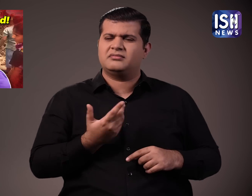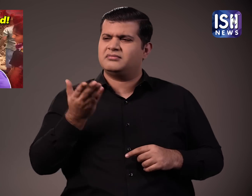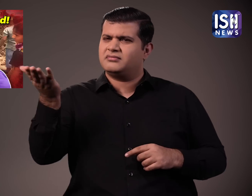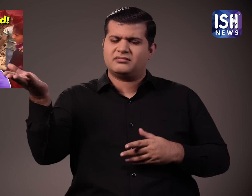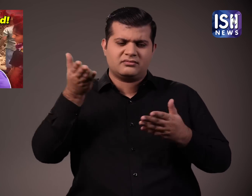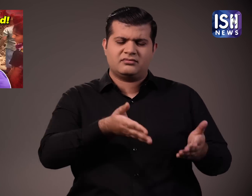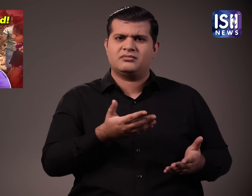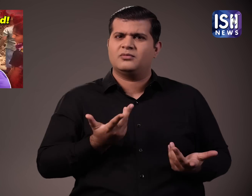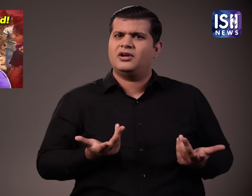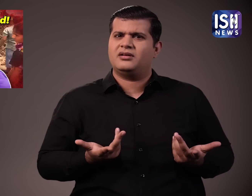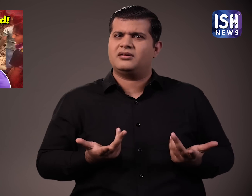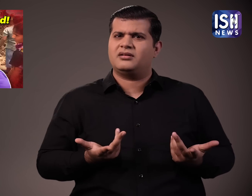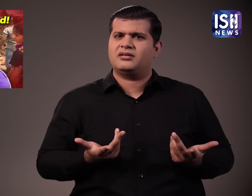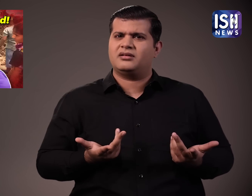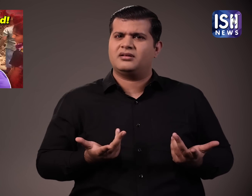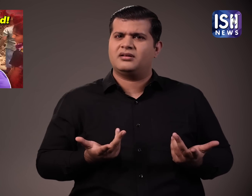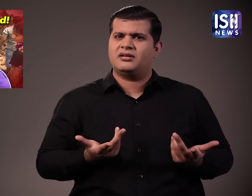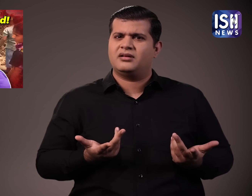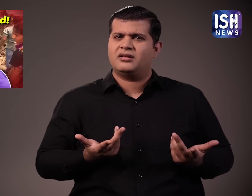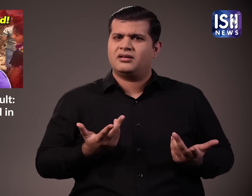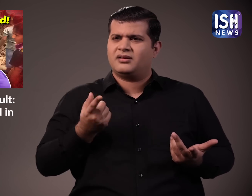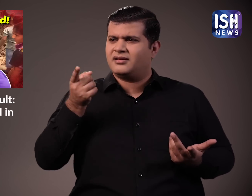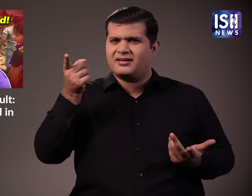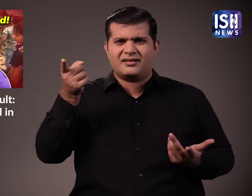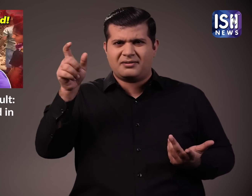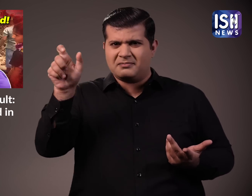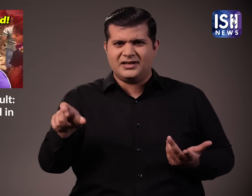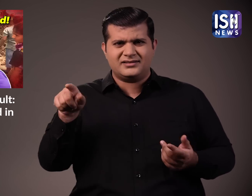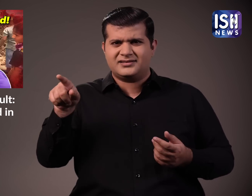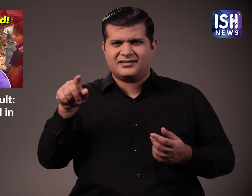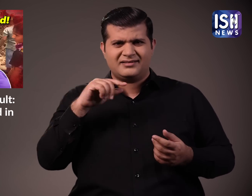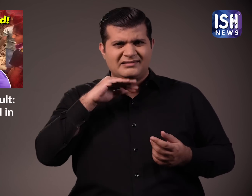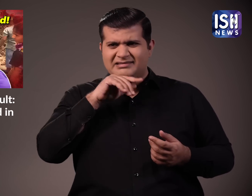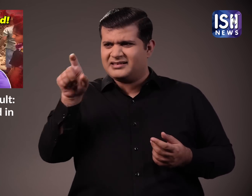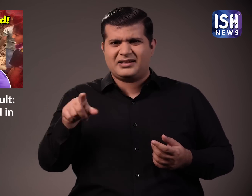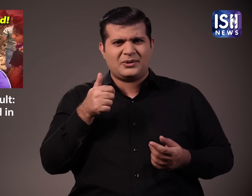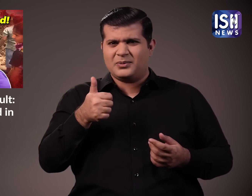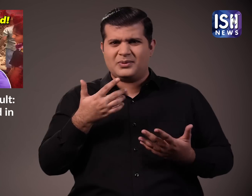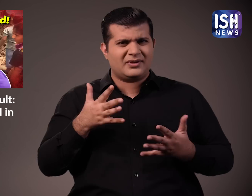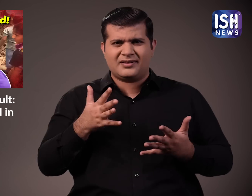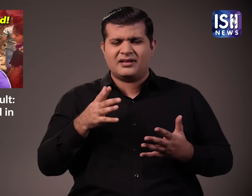why should they allow a criminal to be buried in their community.